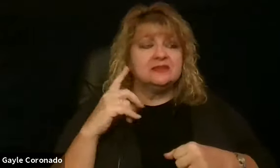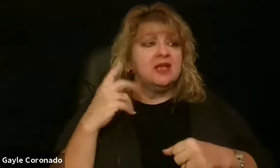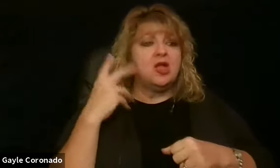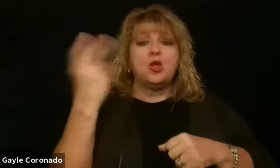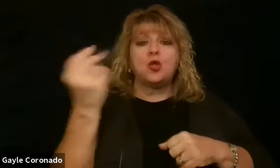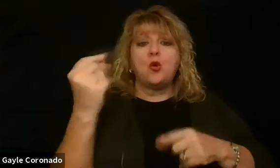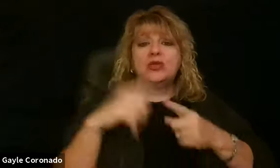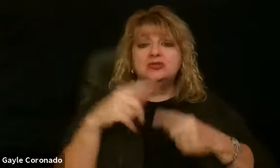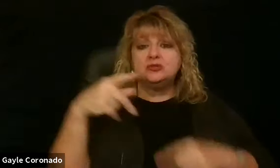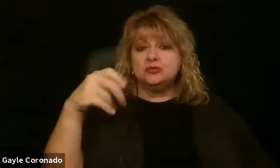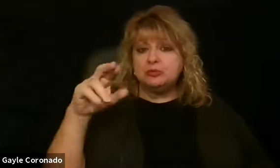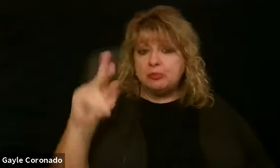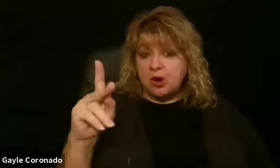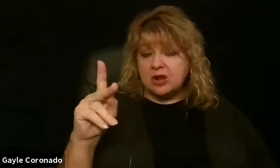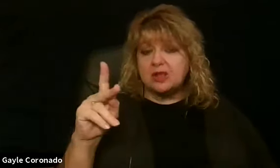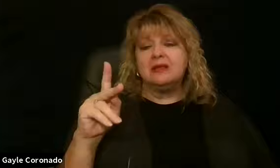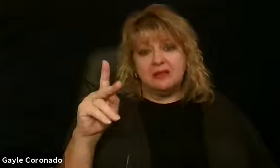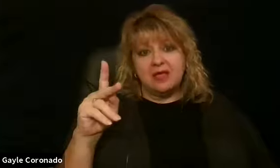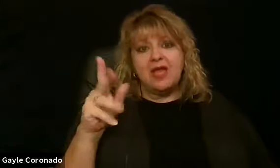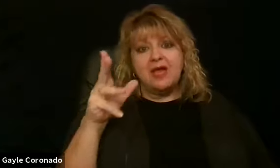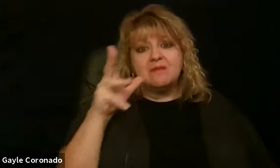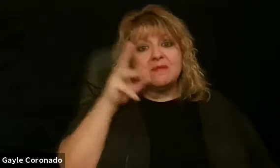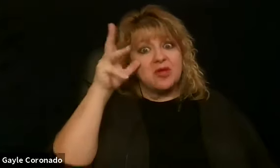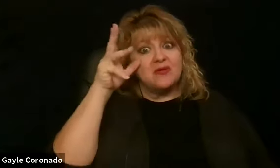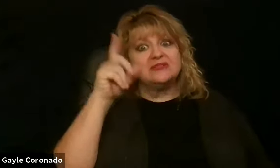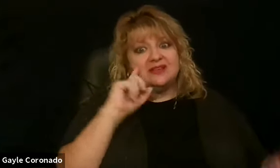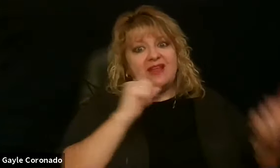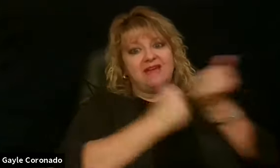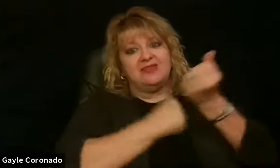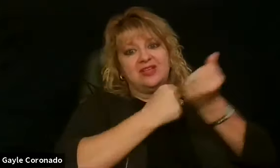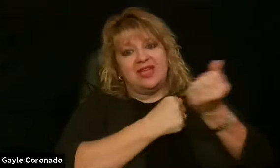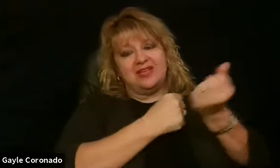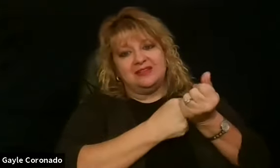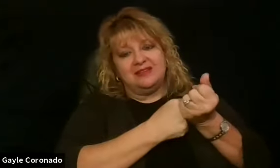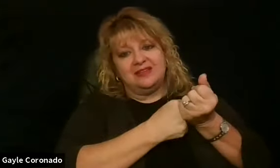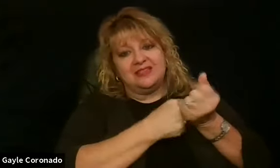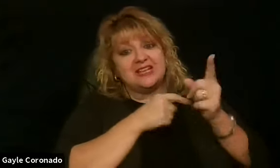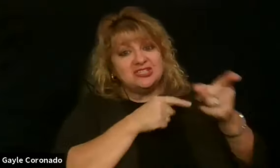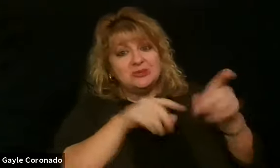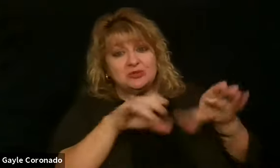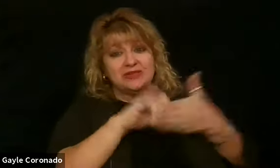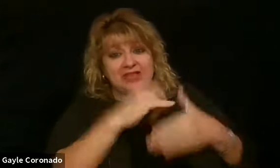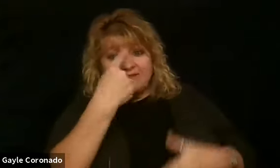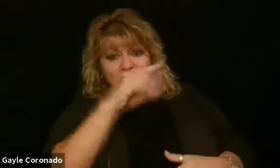But yes, I've had my peers advocate I think it's amazing that they were doing that for her son, that's awesome.